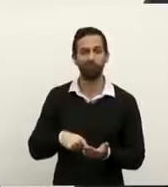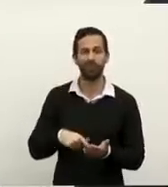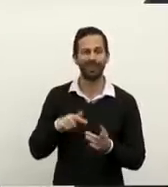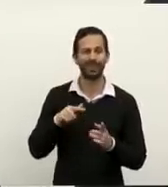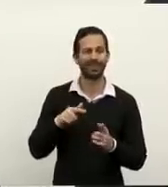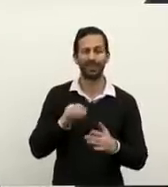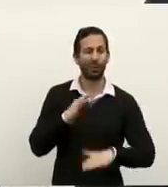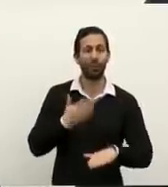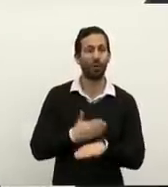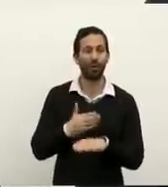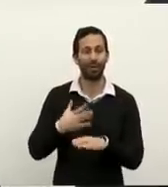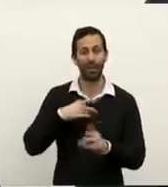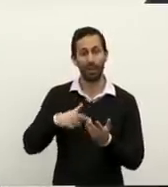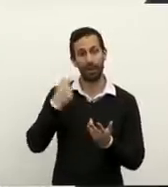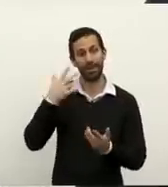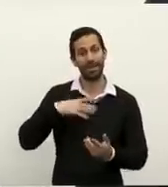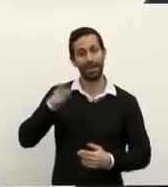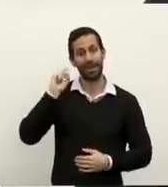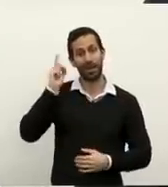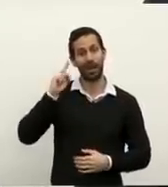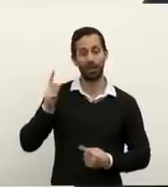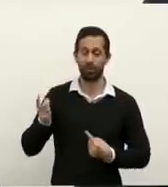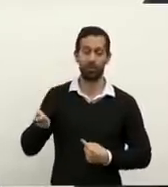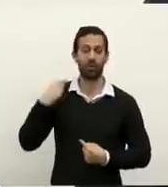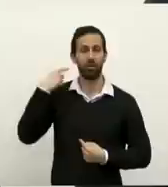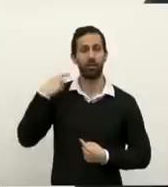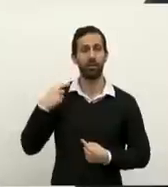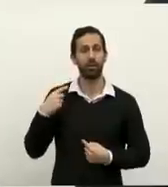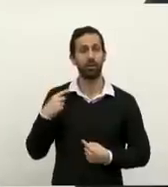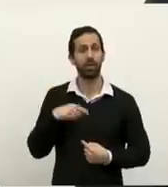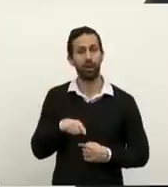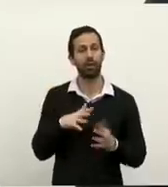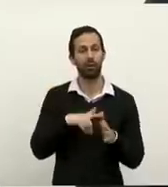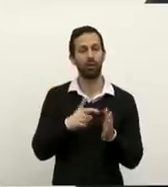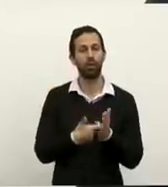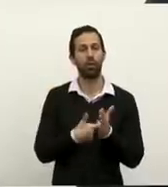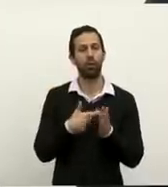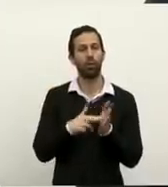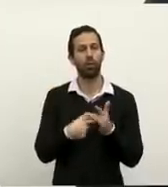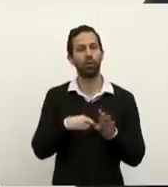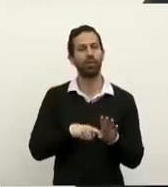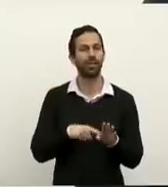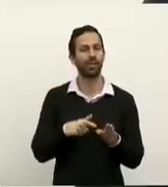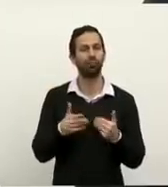I need another one and I need it now, 'cause I'm depending on it." And that's a warranty repair, like other things.